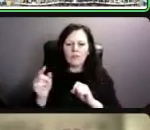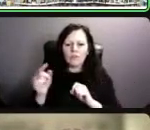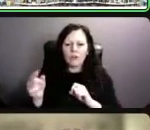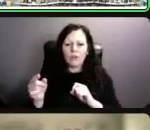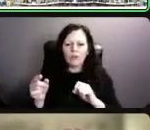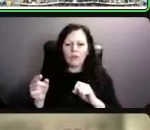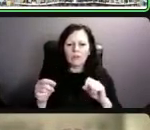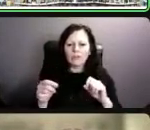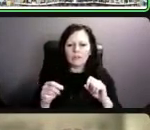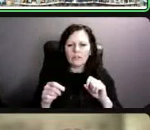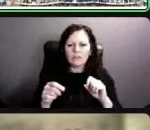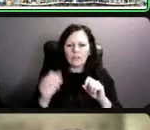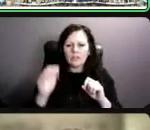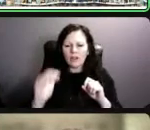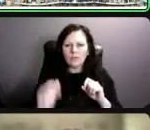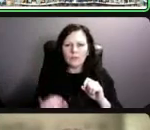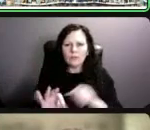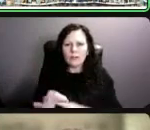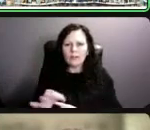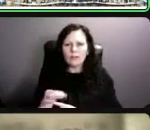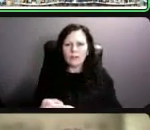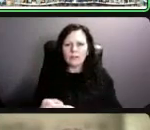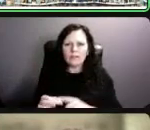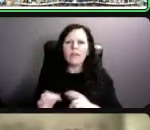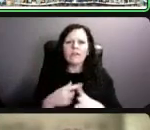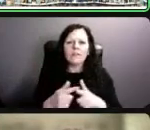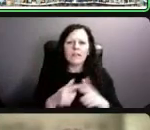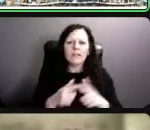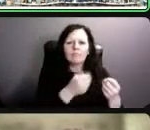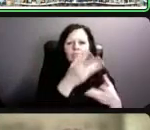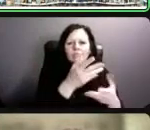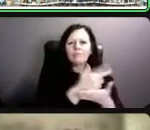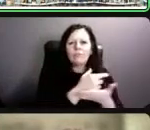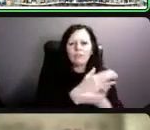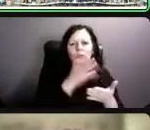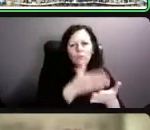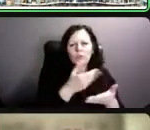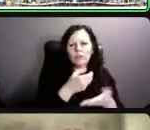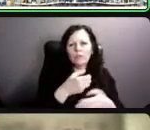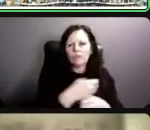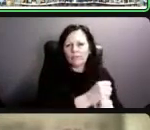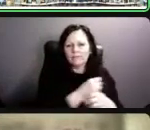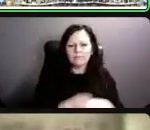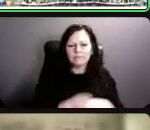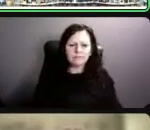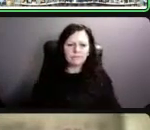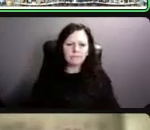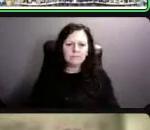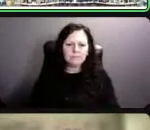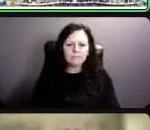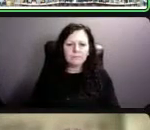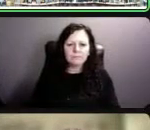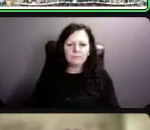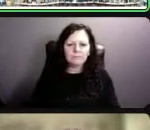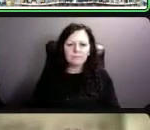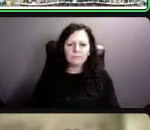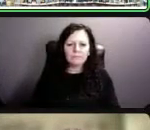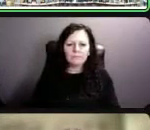DOLLARS INTO IT. RE'S A RANGE OF OPTIONS. ONE DOLLARS AND NINE DOLLARS